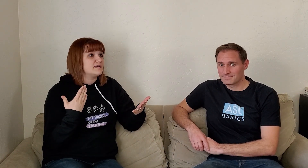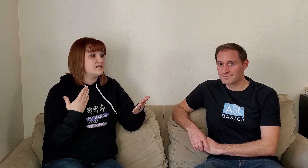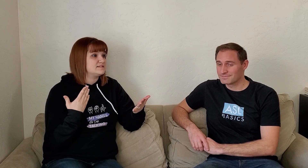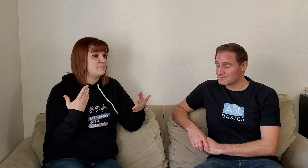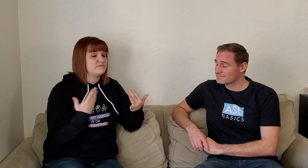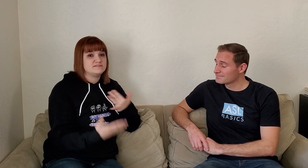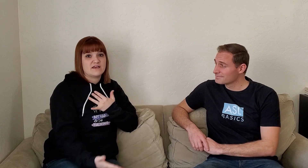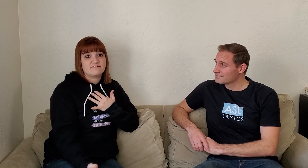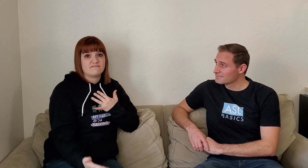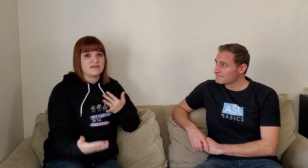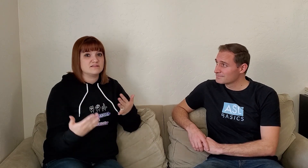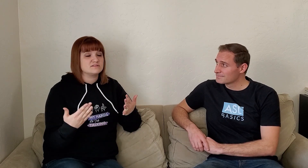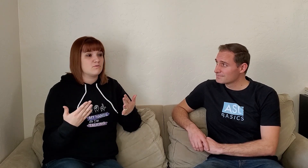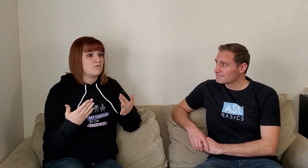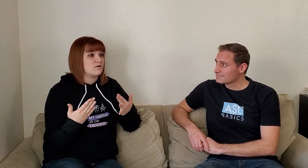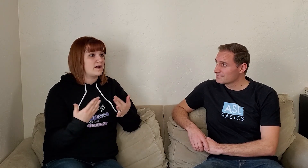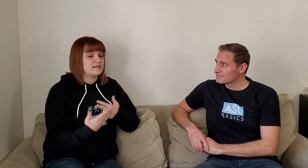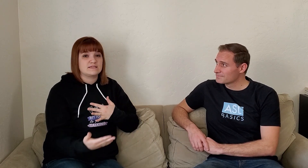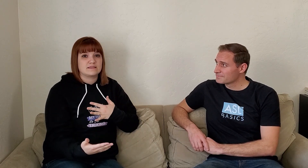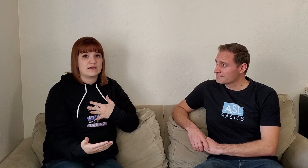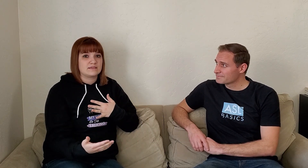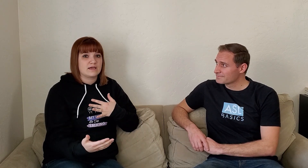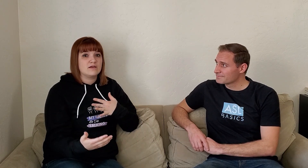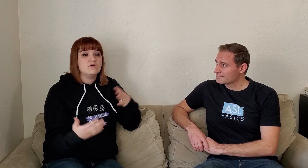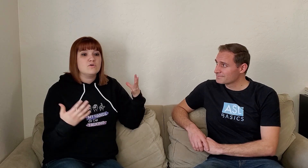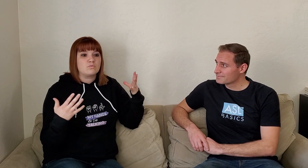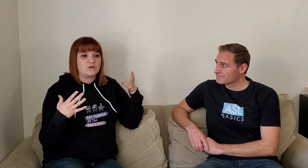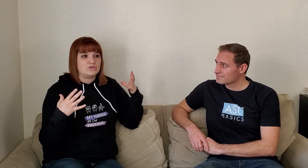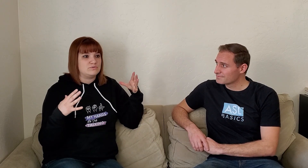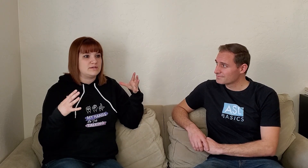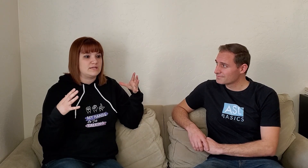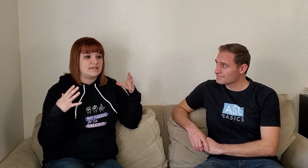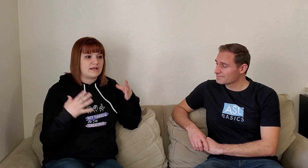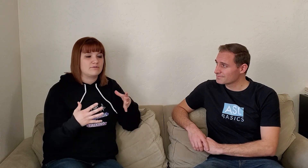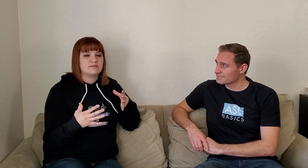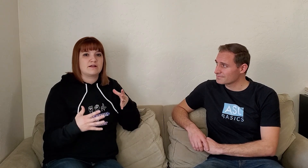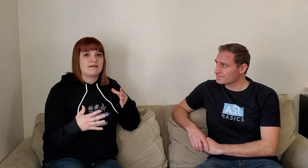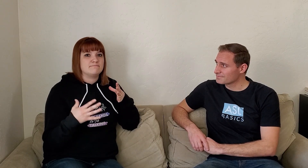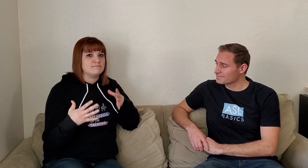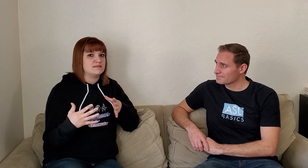Find any type of deaf event or anything like that where you can get out there and meet